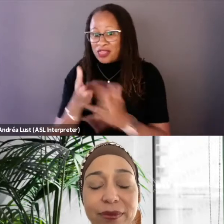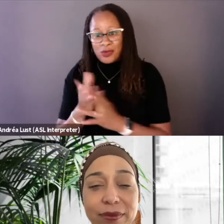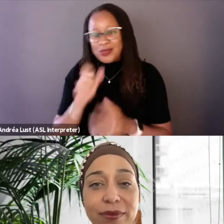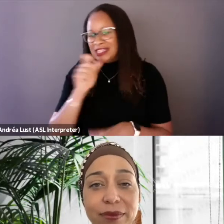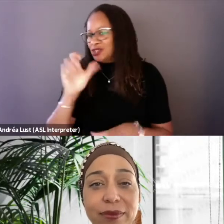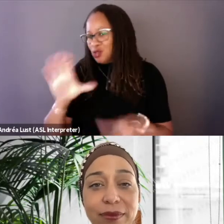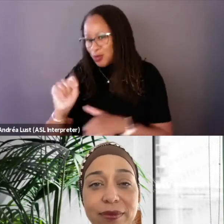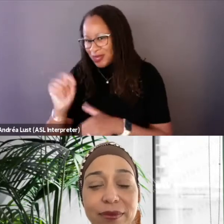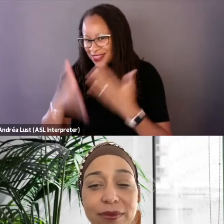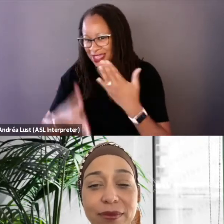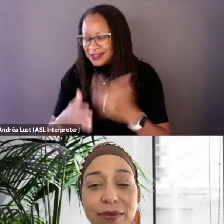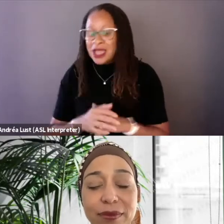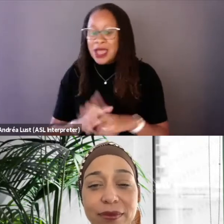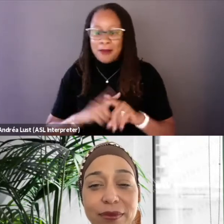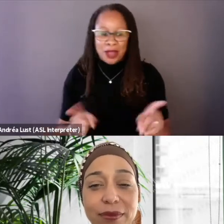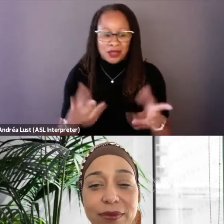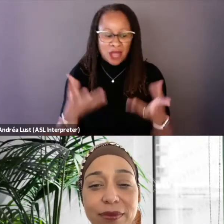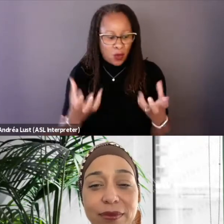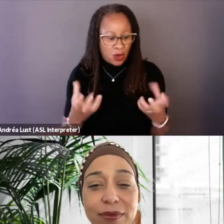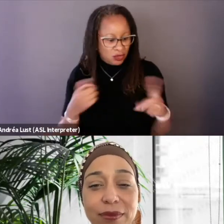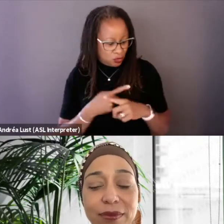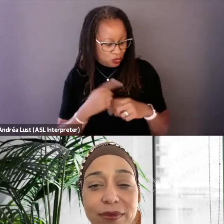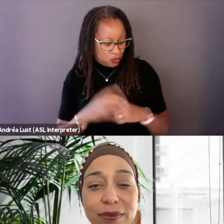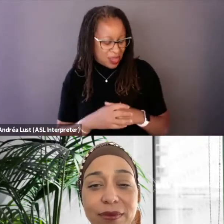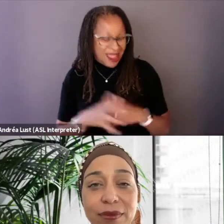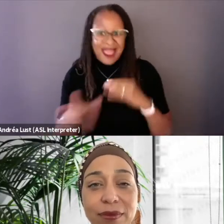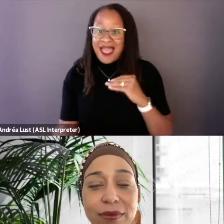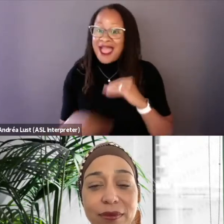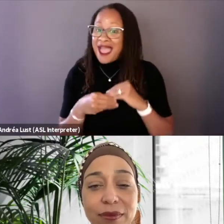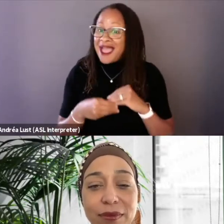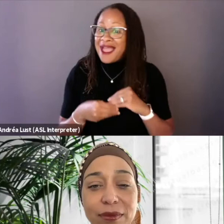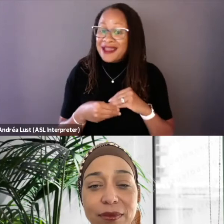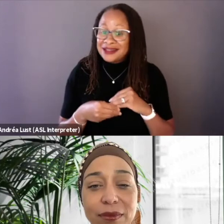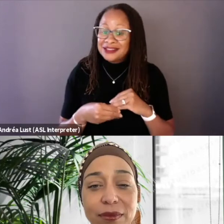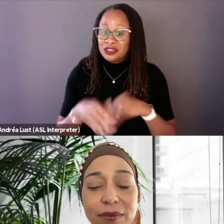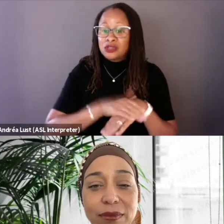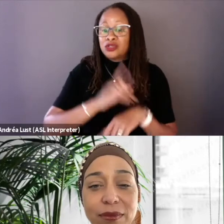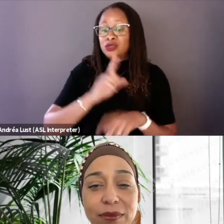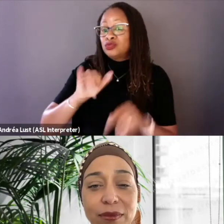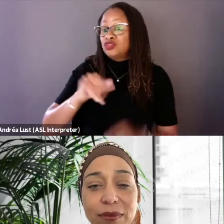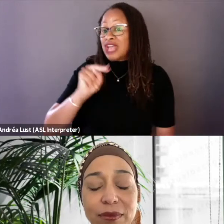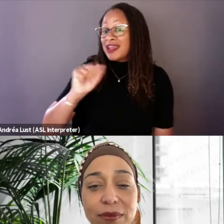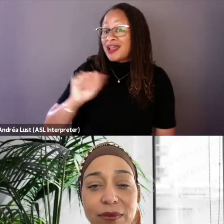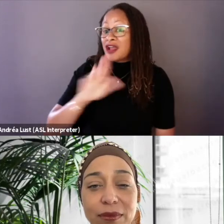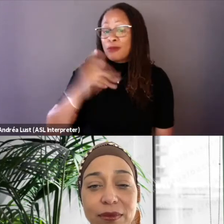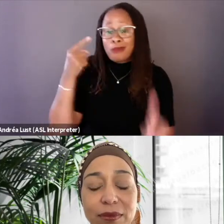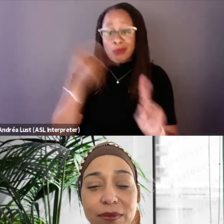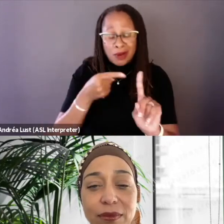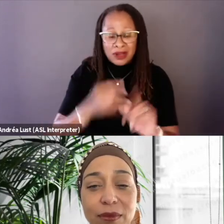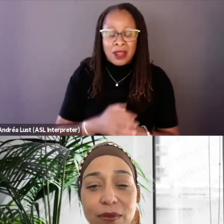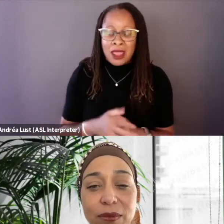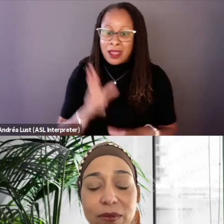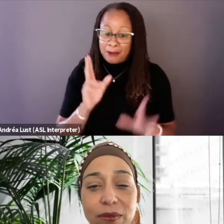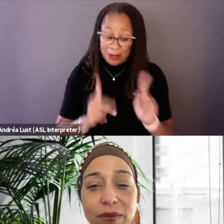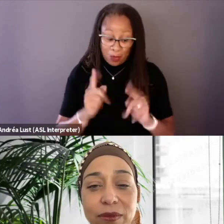but I wanted to just add on to Jana's point where, you know, people, when they think about the justice system,